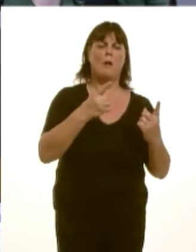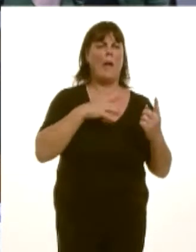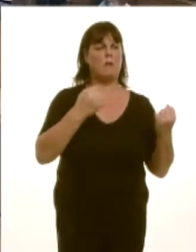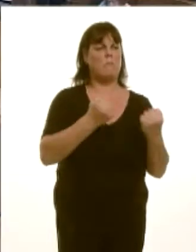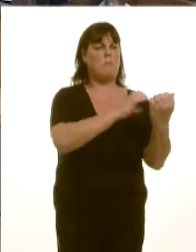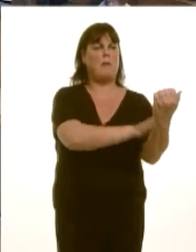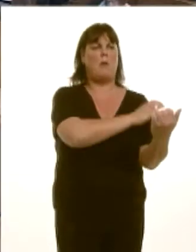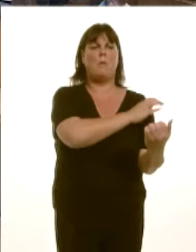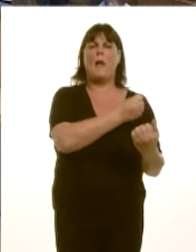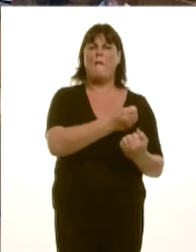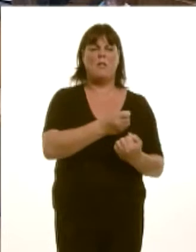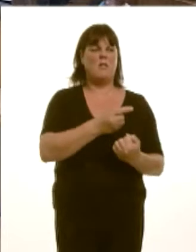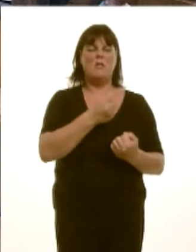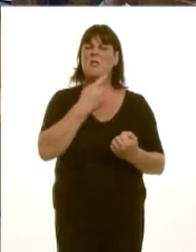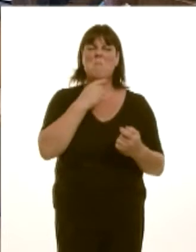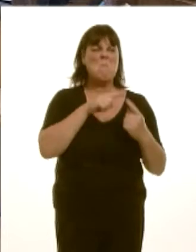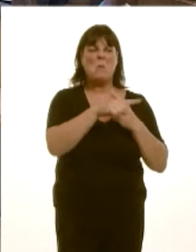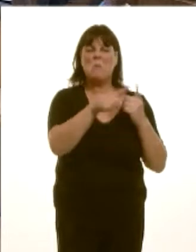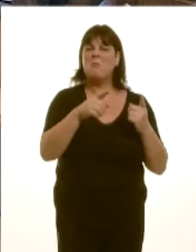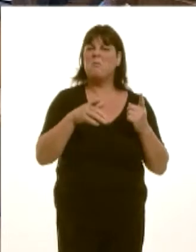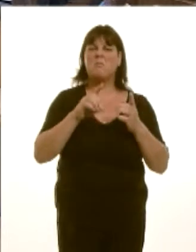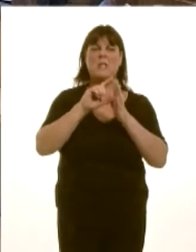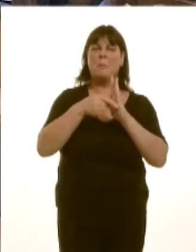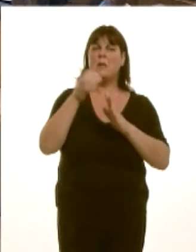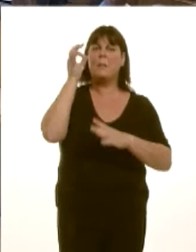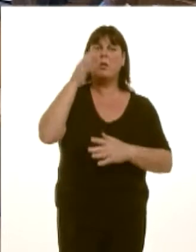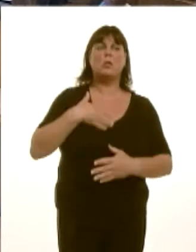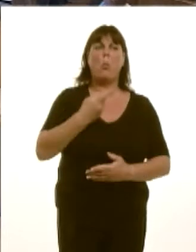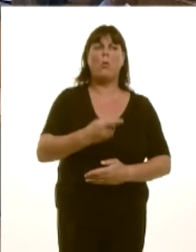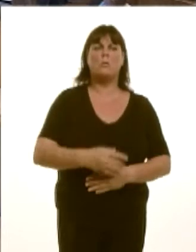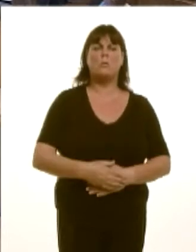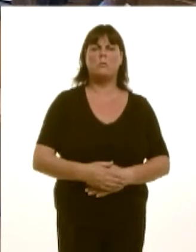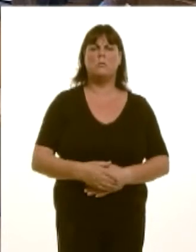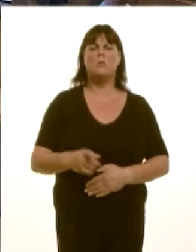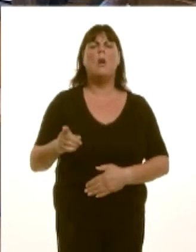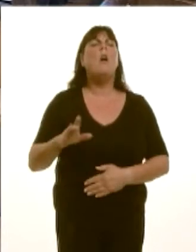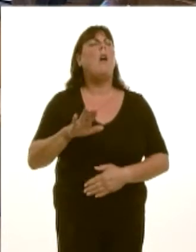Lindsay Whittle: Thank you for that answer. I keep getting different answers to this question.